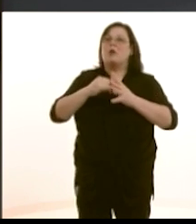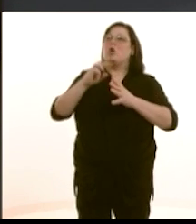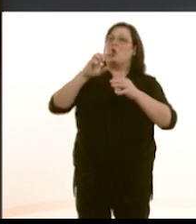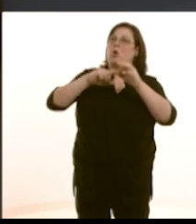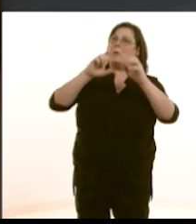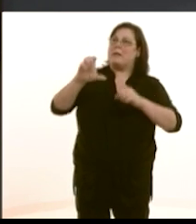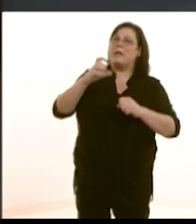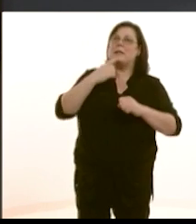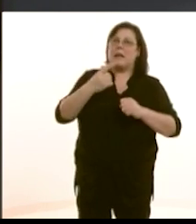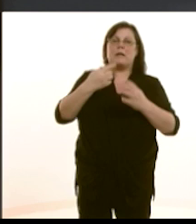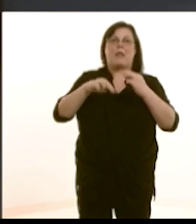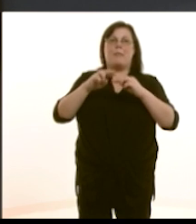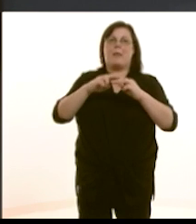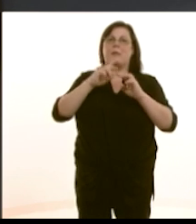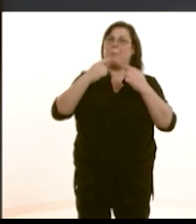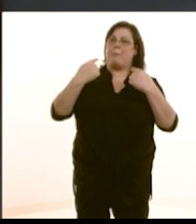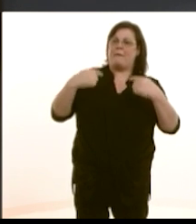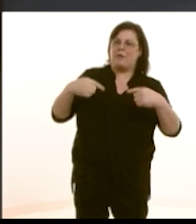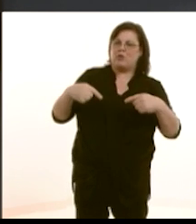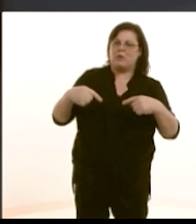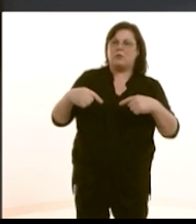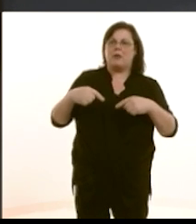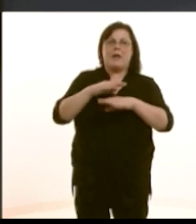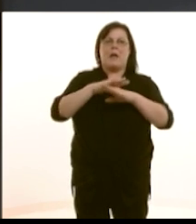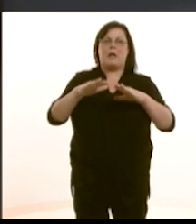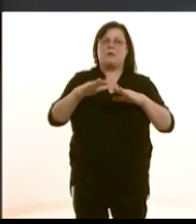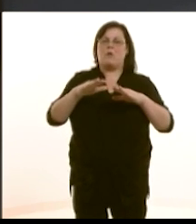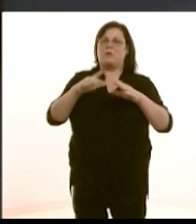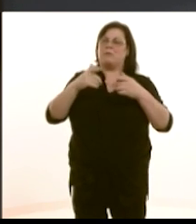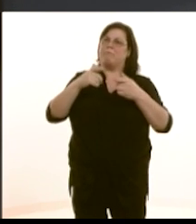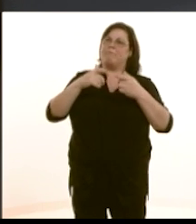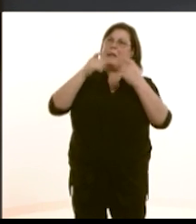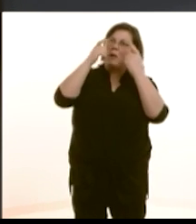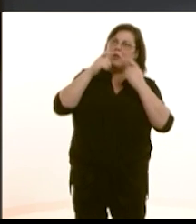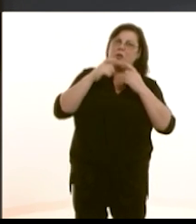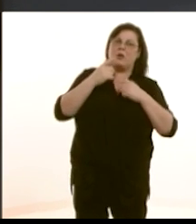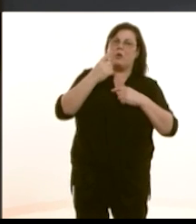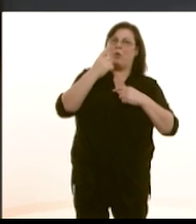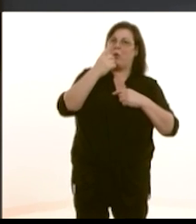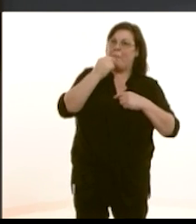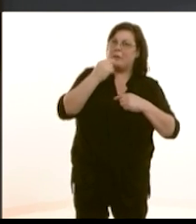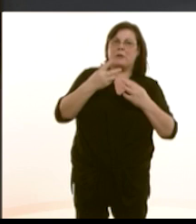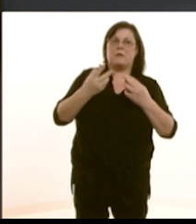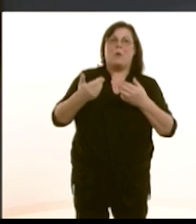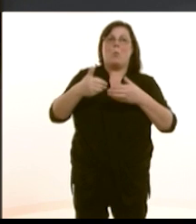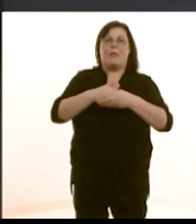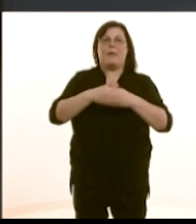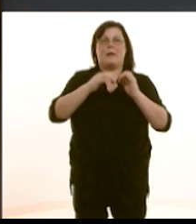that the Billís provisions are not within the legislative competence of the Assembly is flawedí. Gwyn R. Price: How potentially damaging is